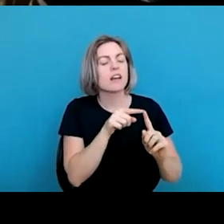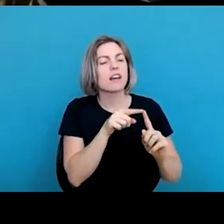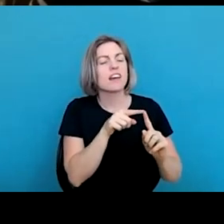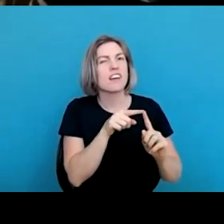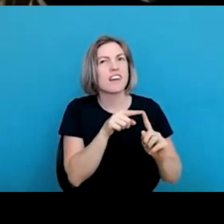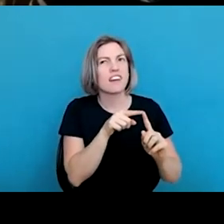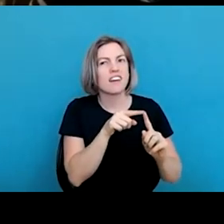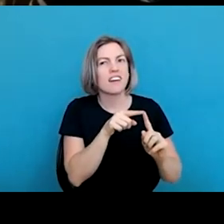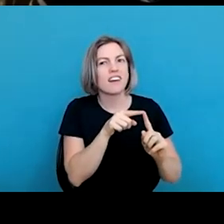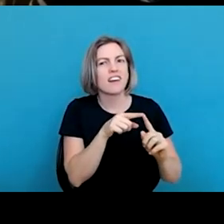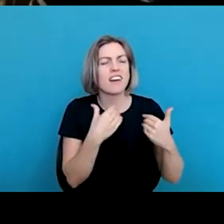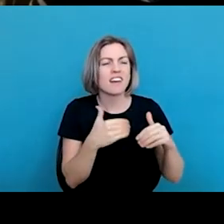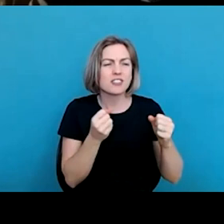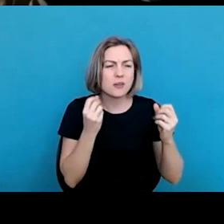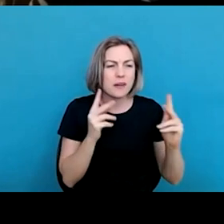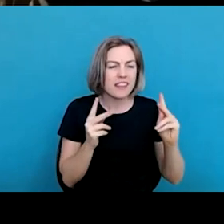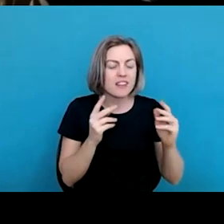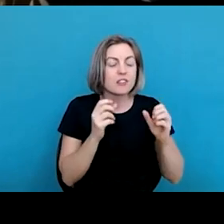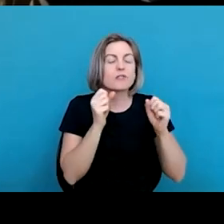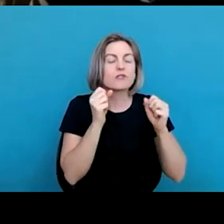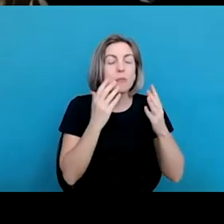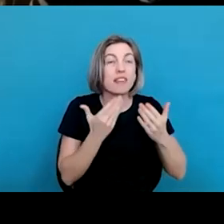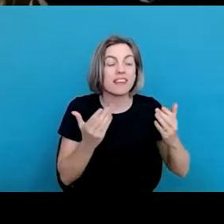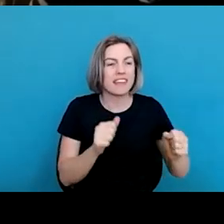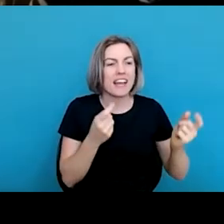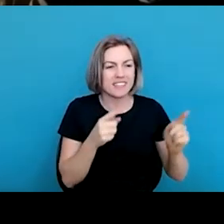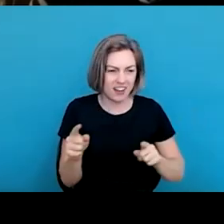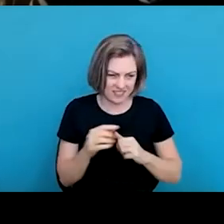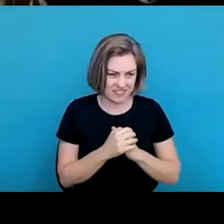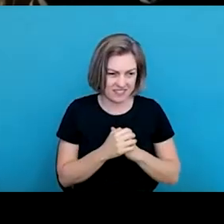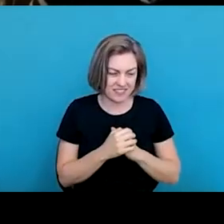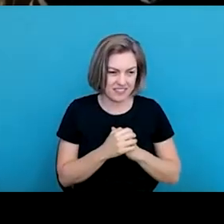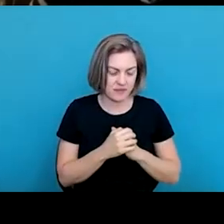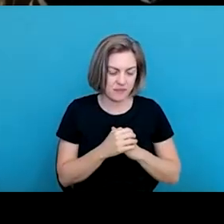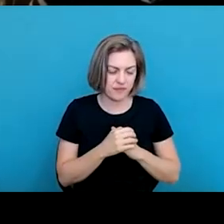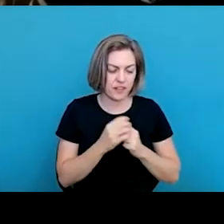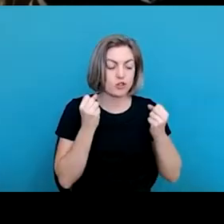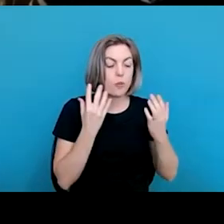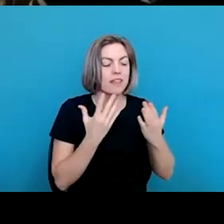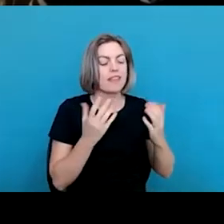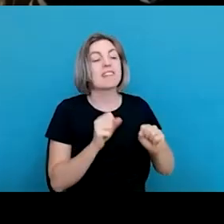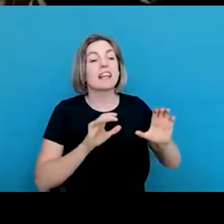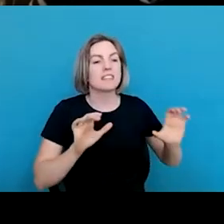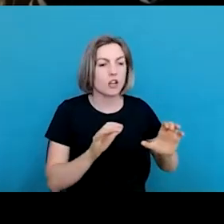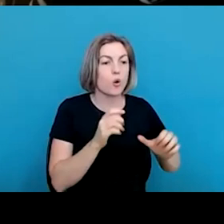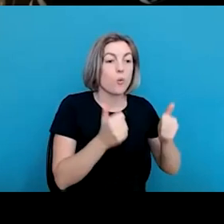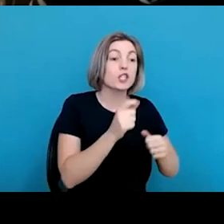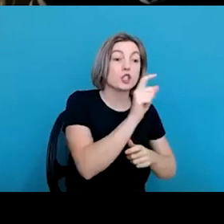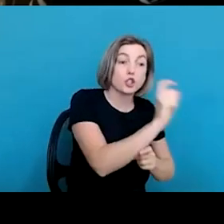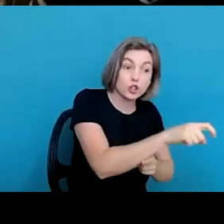so many things that can be done. Which ones should be done and which ones must be done urgently?